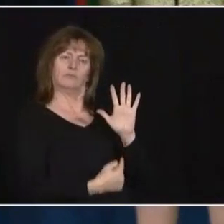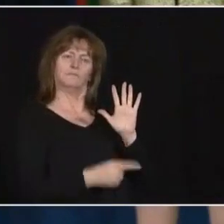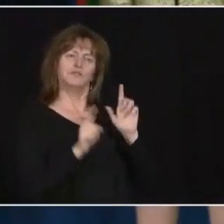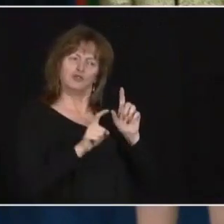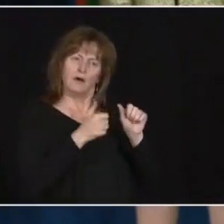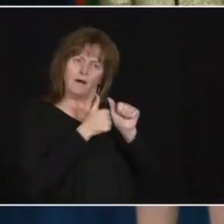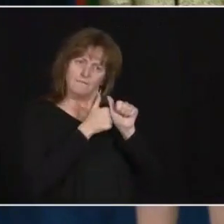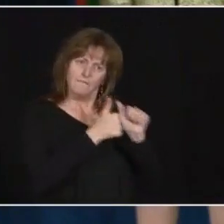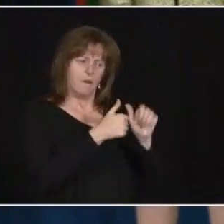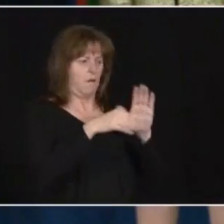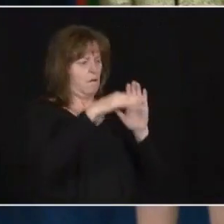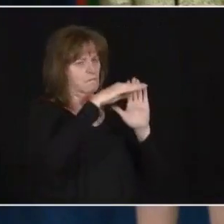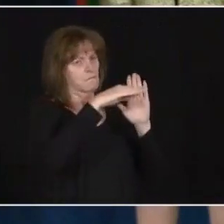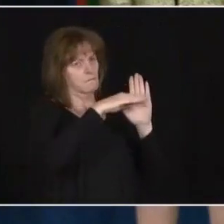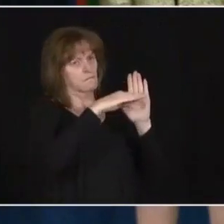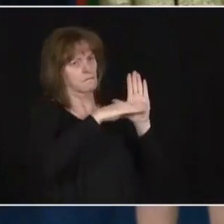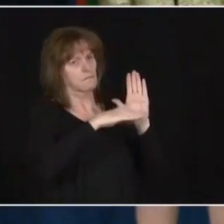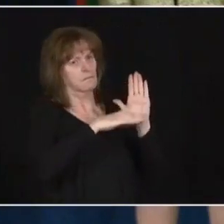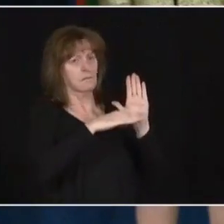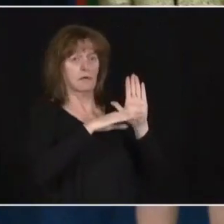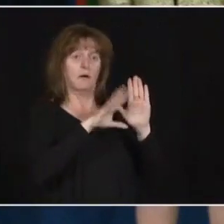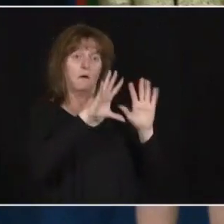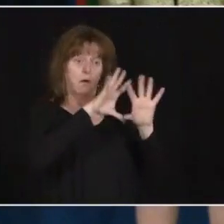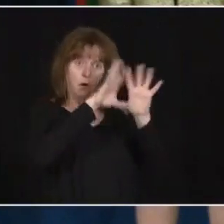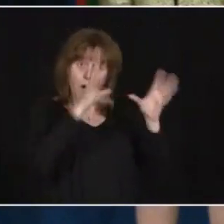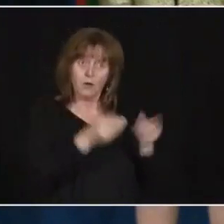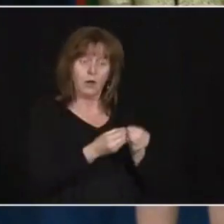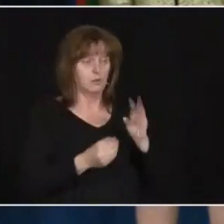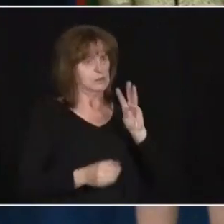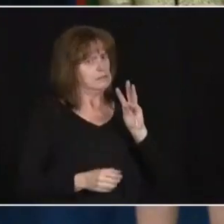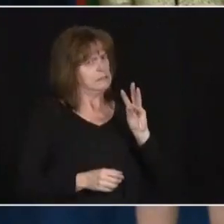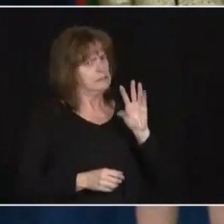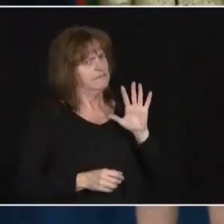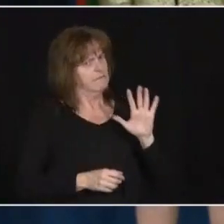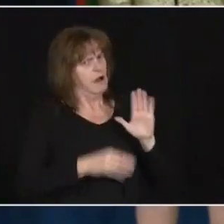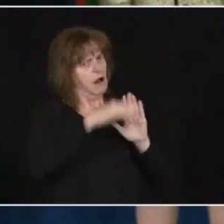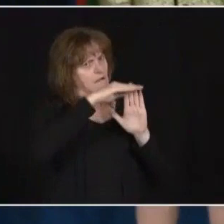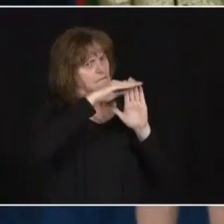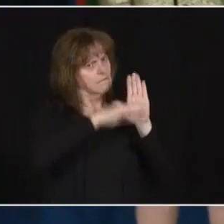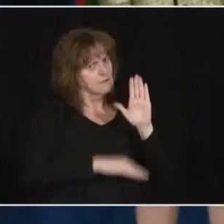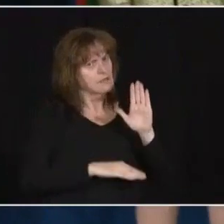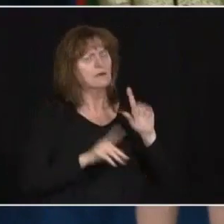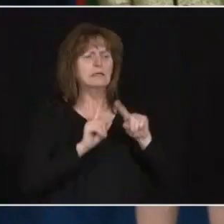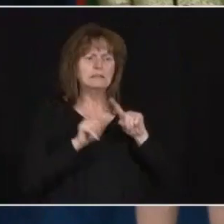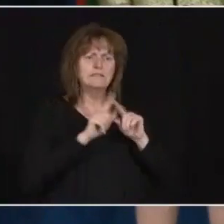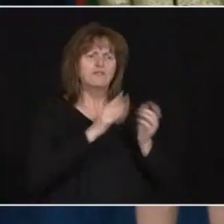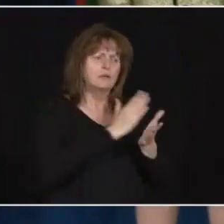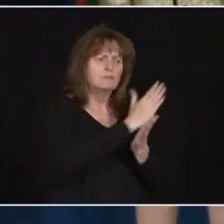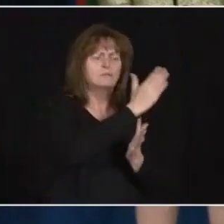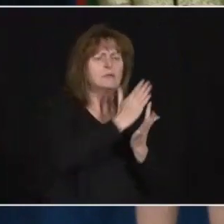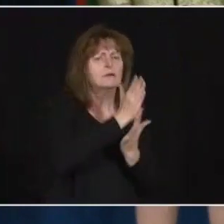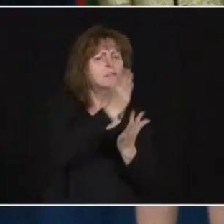We've announced today about 65 guidelines for different sectors of the economy to